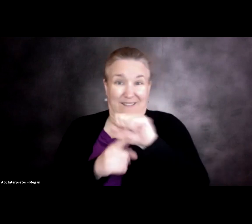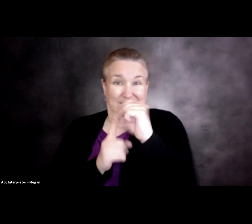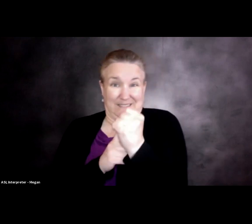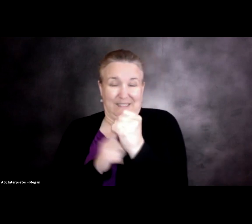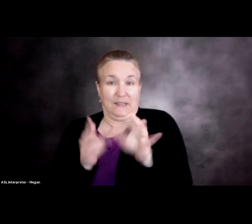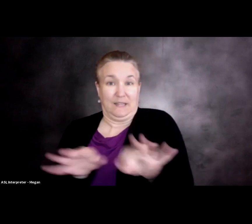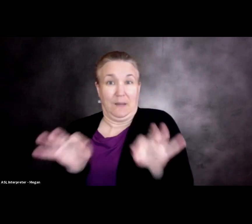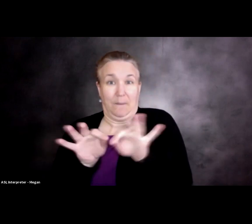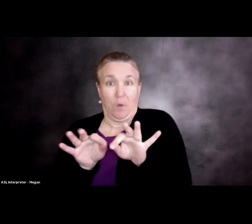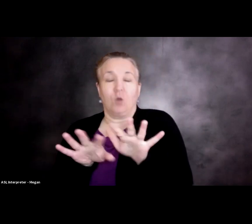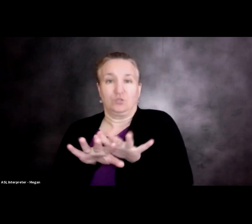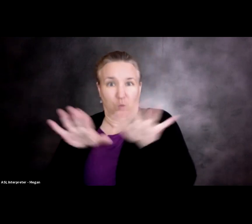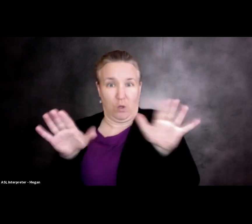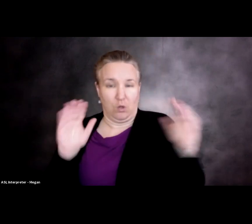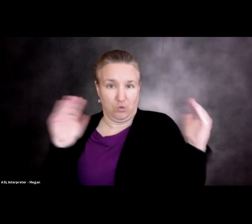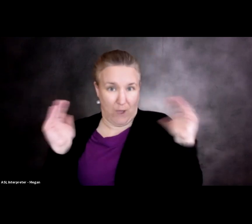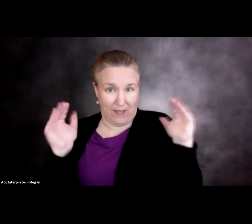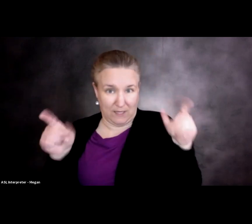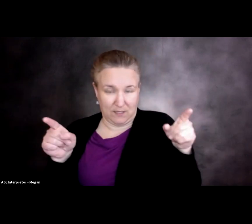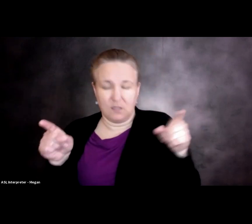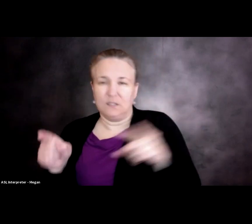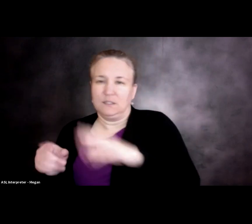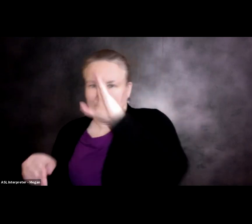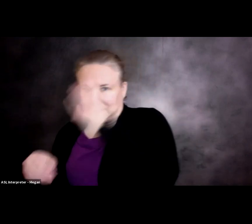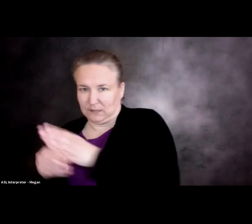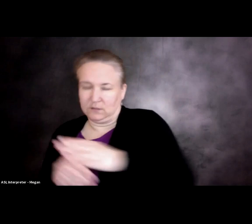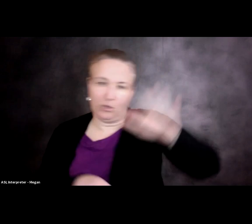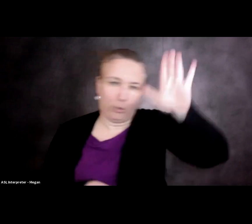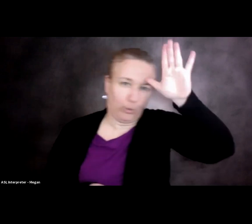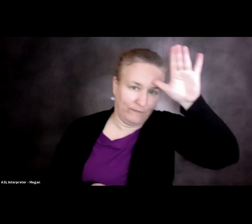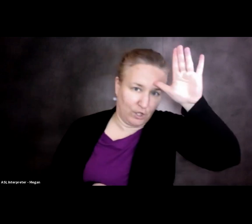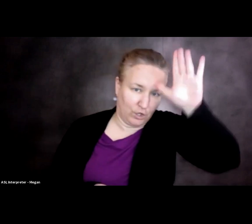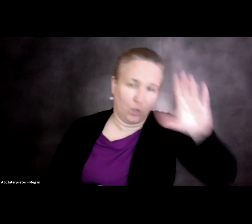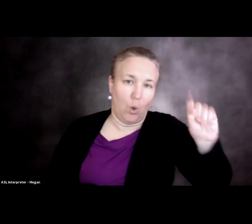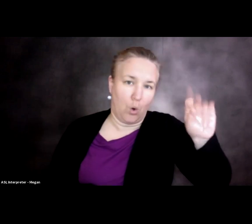is between the father and son, Okonkwo and Nwoye.